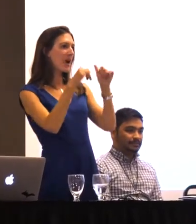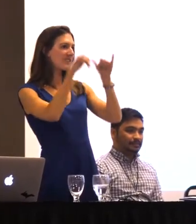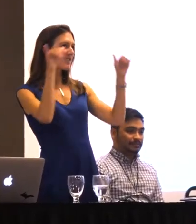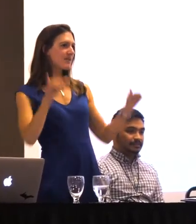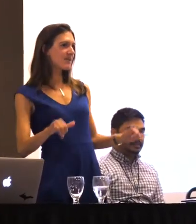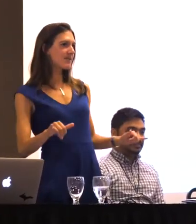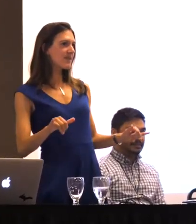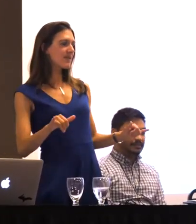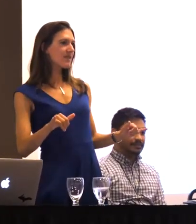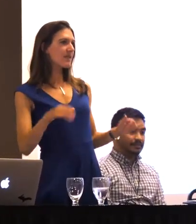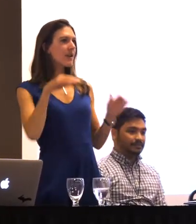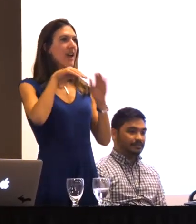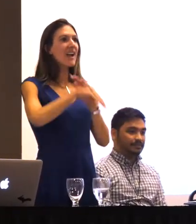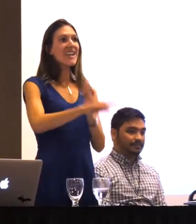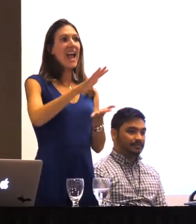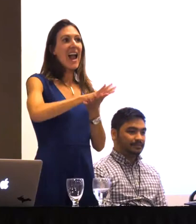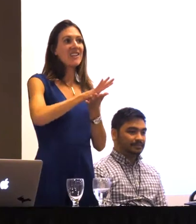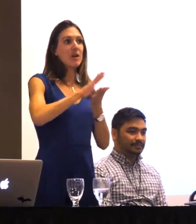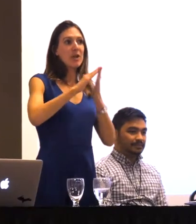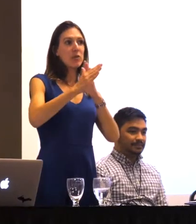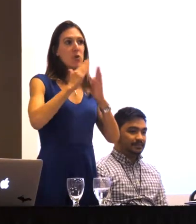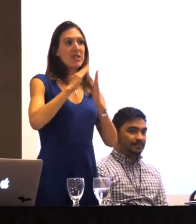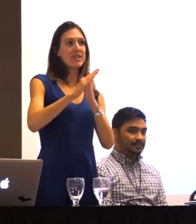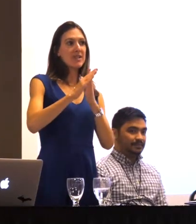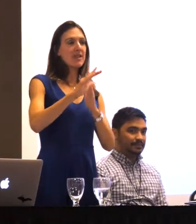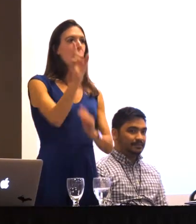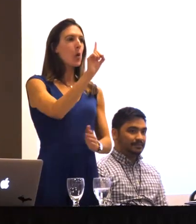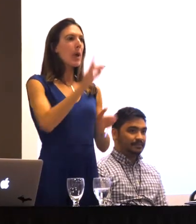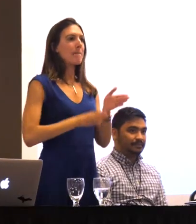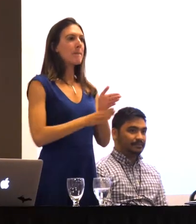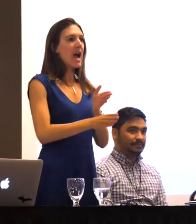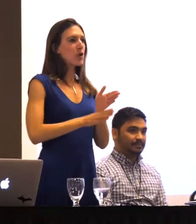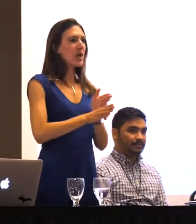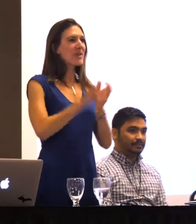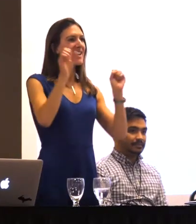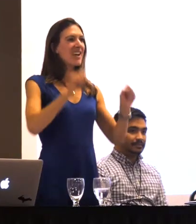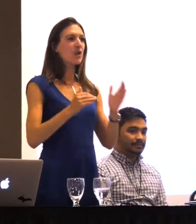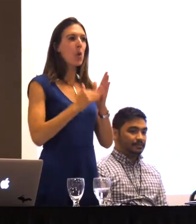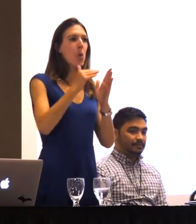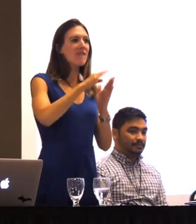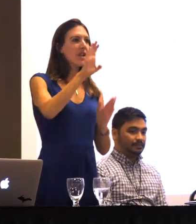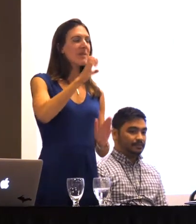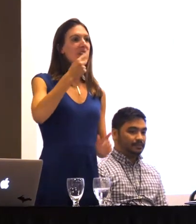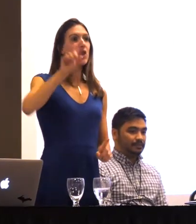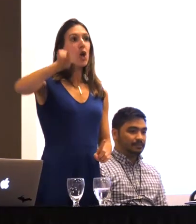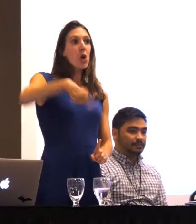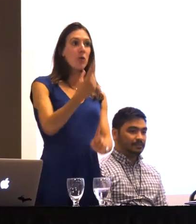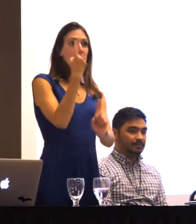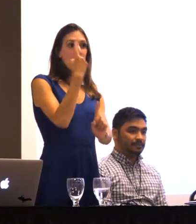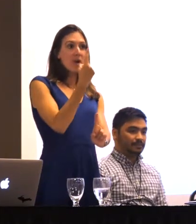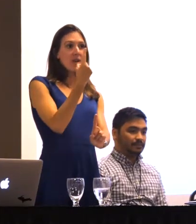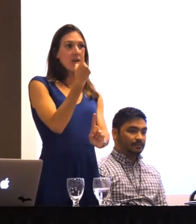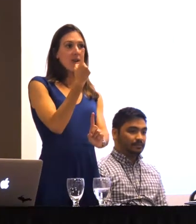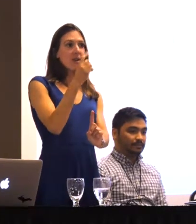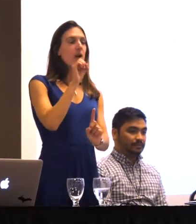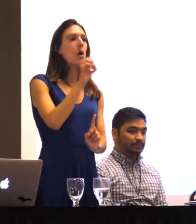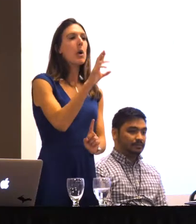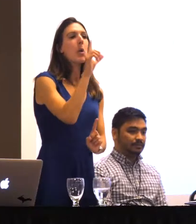as well as support systems in academic communities where minorities can often be the only one—